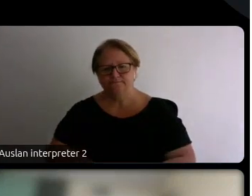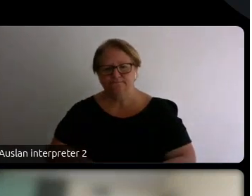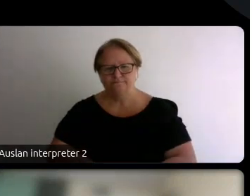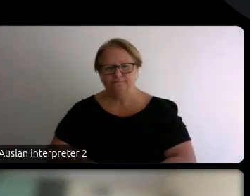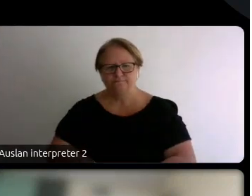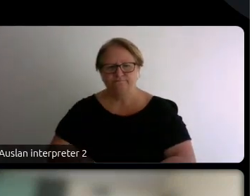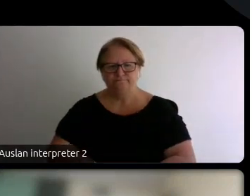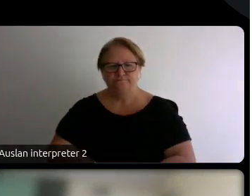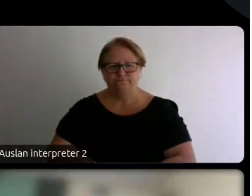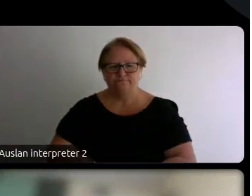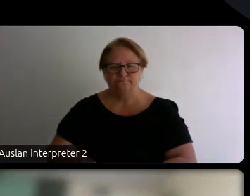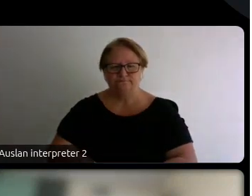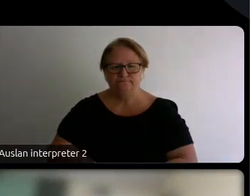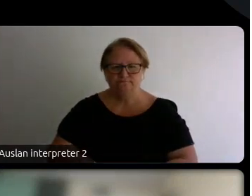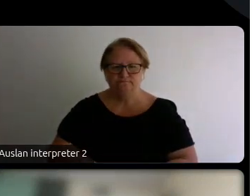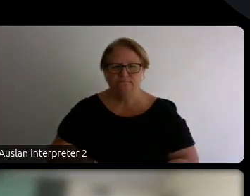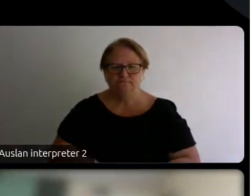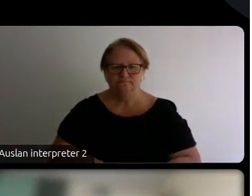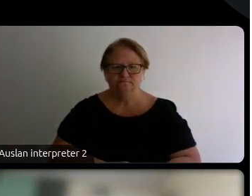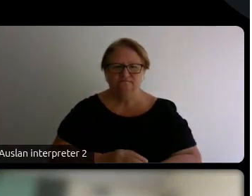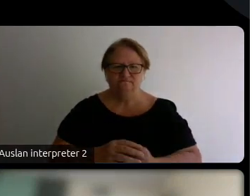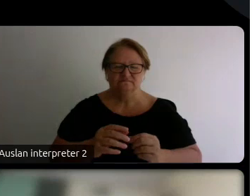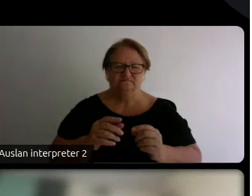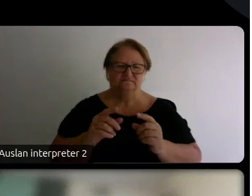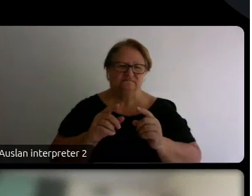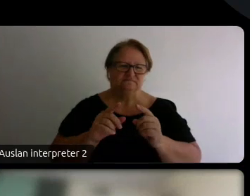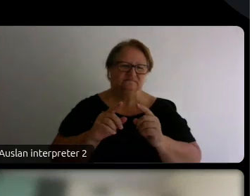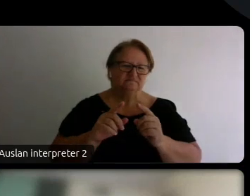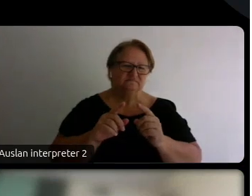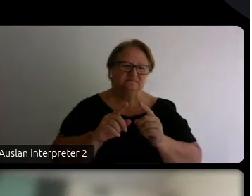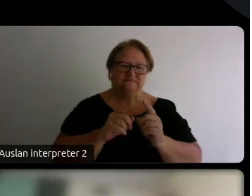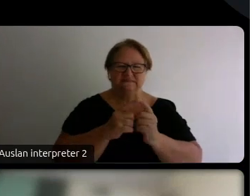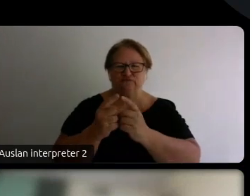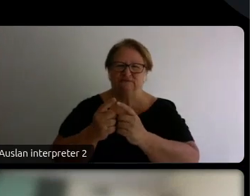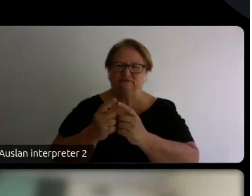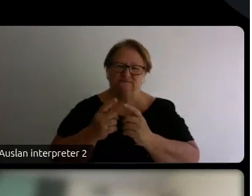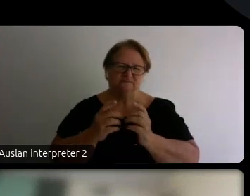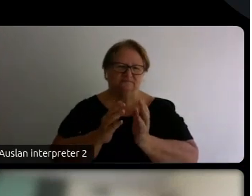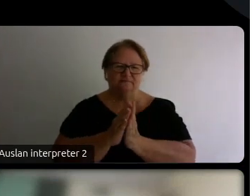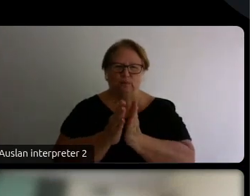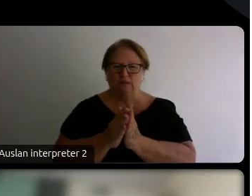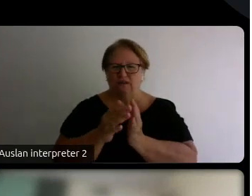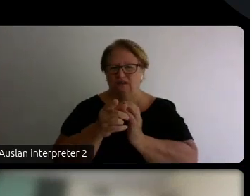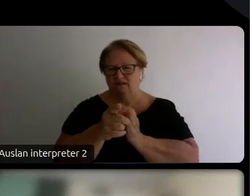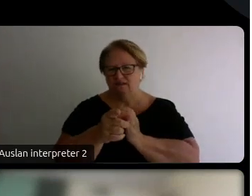um booklets about um all sorts of information. The one that I've highlighted there is about consent